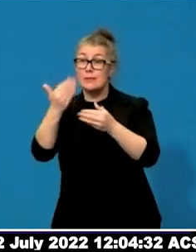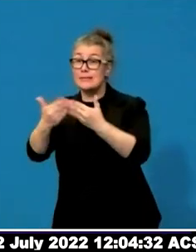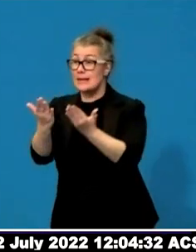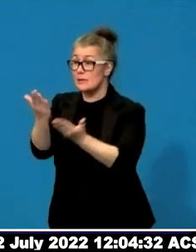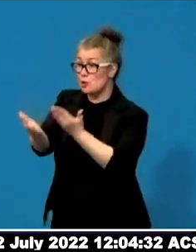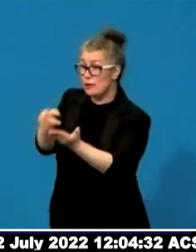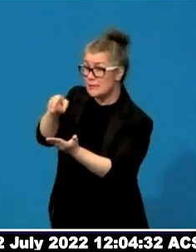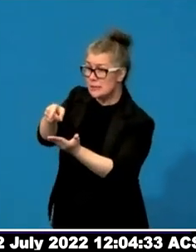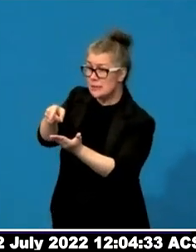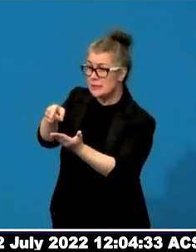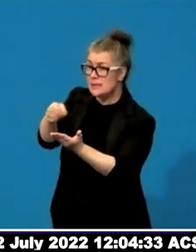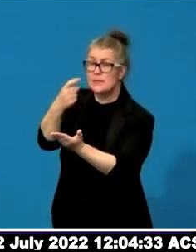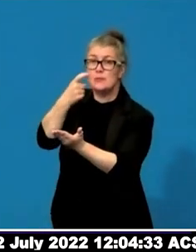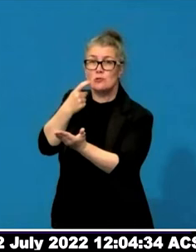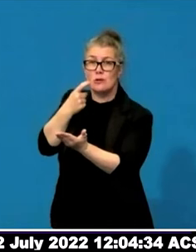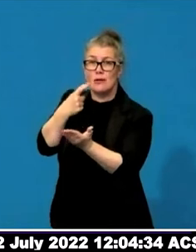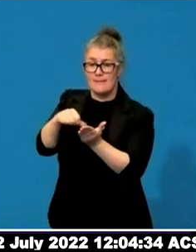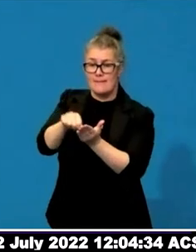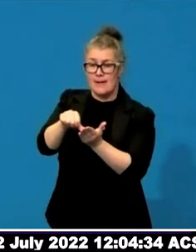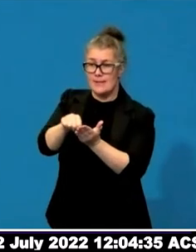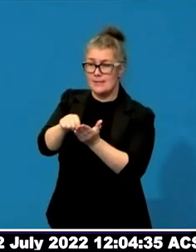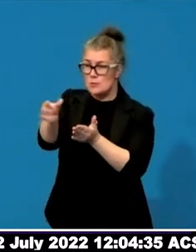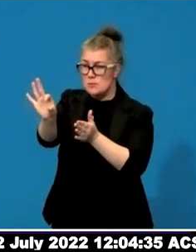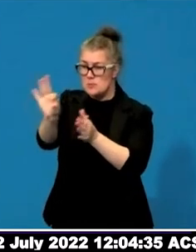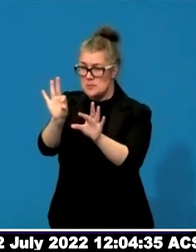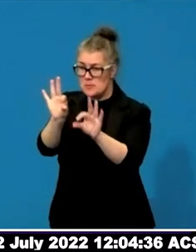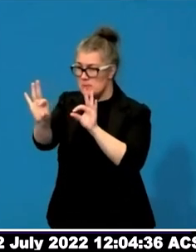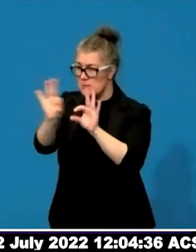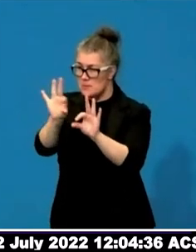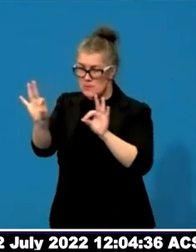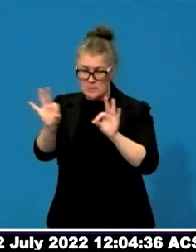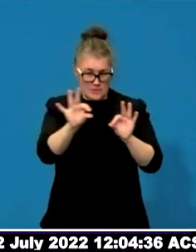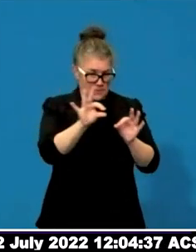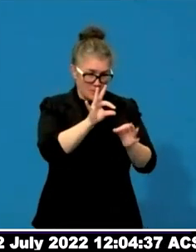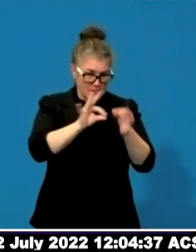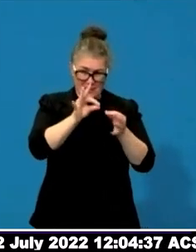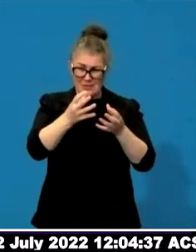and pull out little bits or use other areas